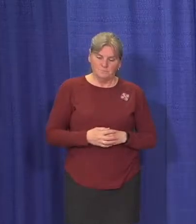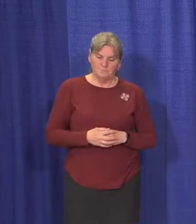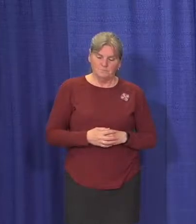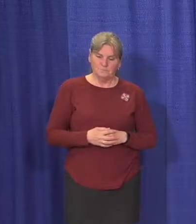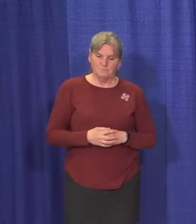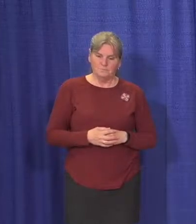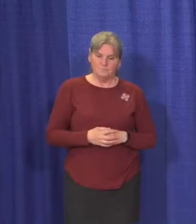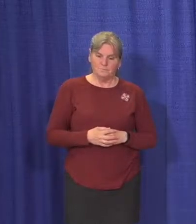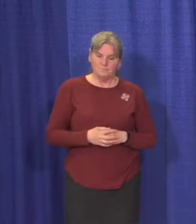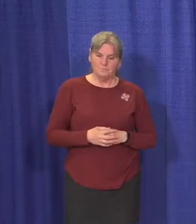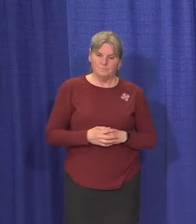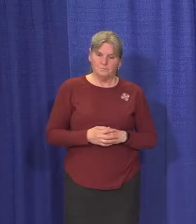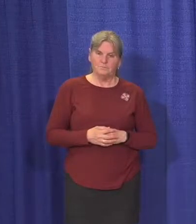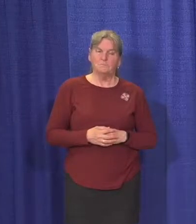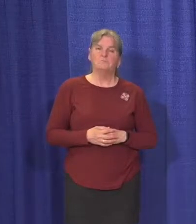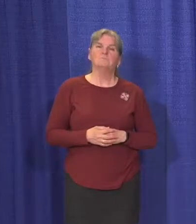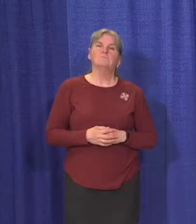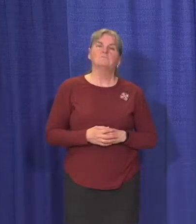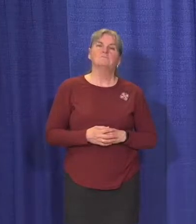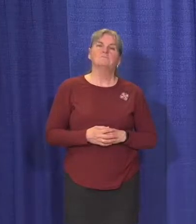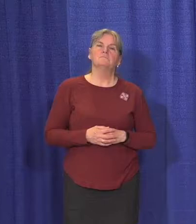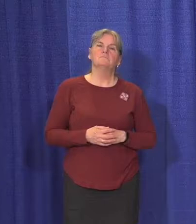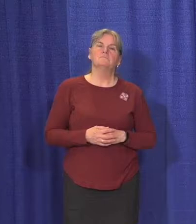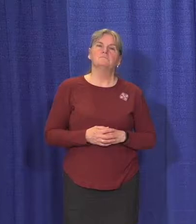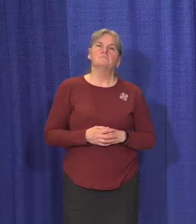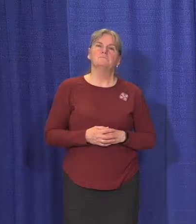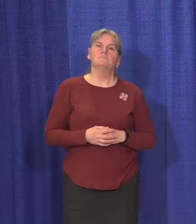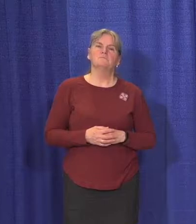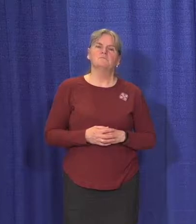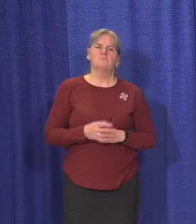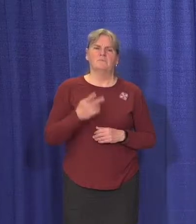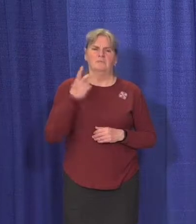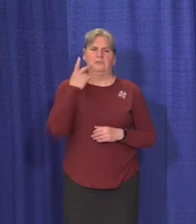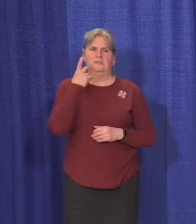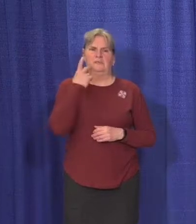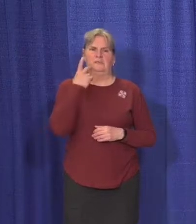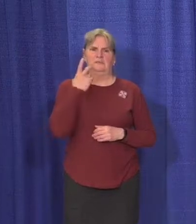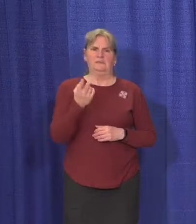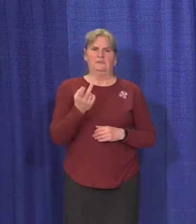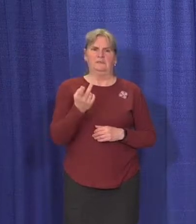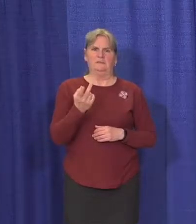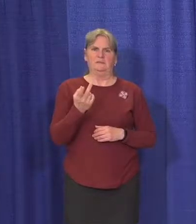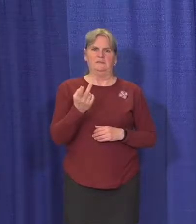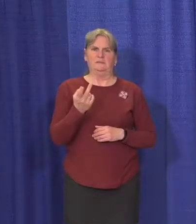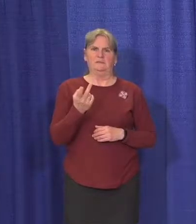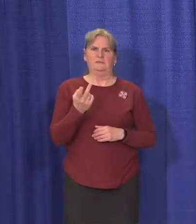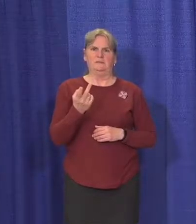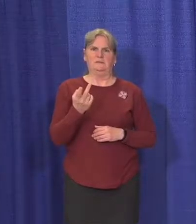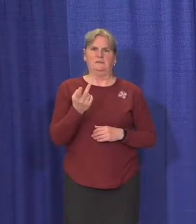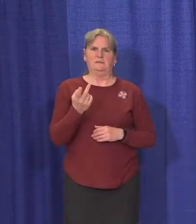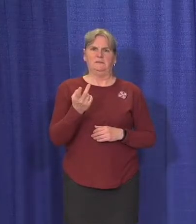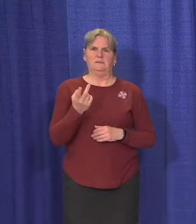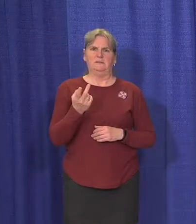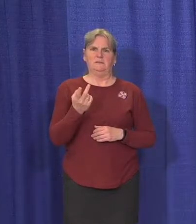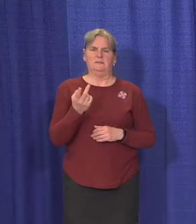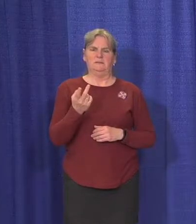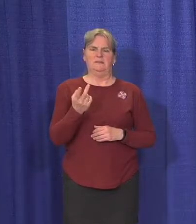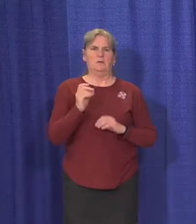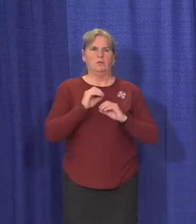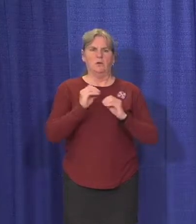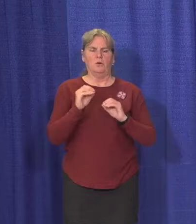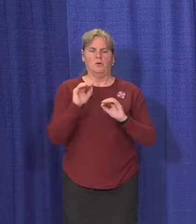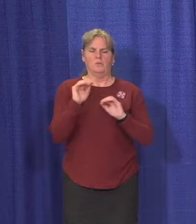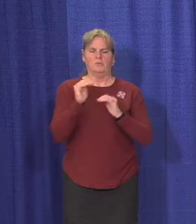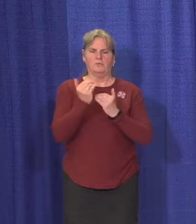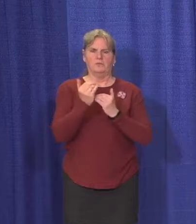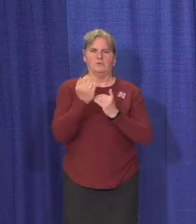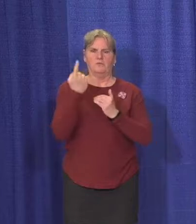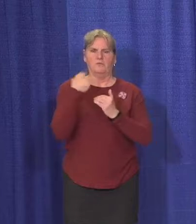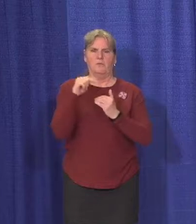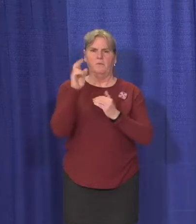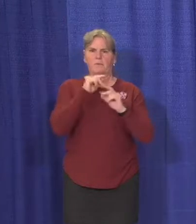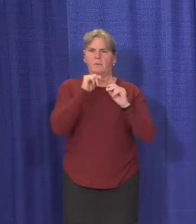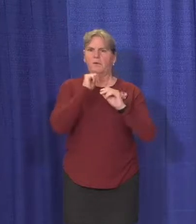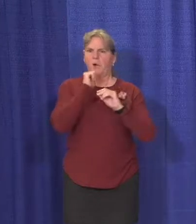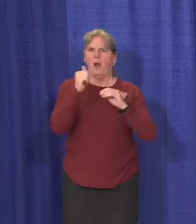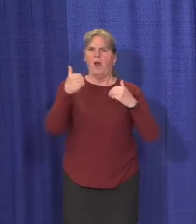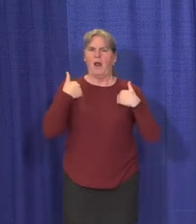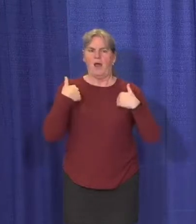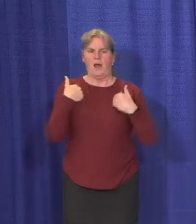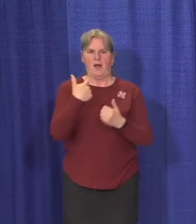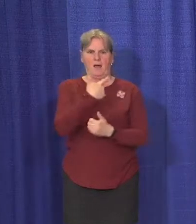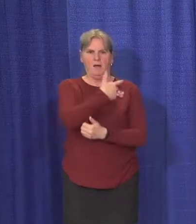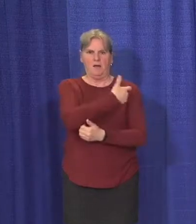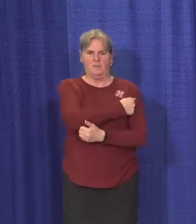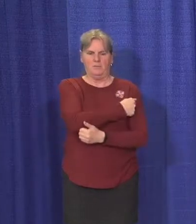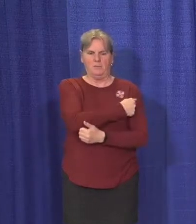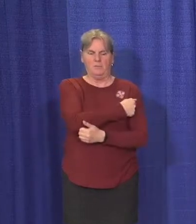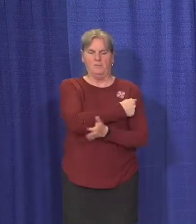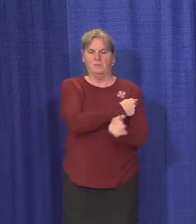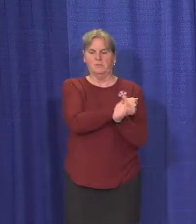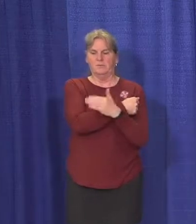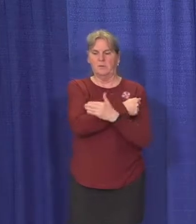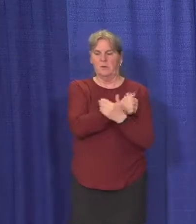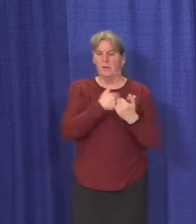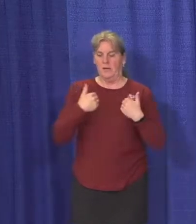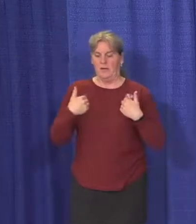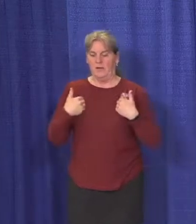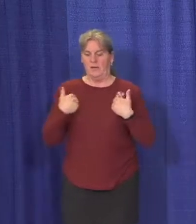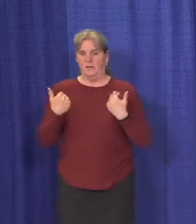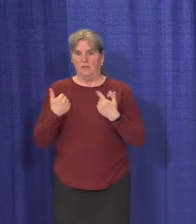Pat: Second question I'm